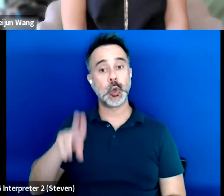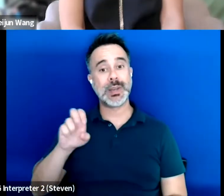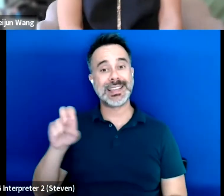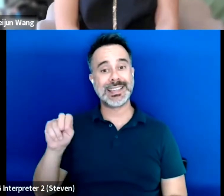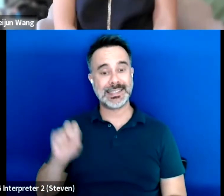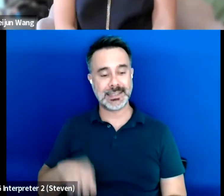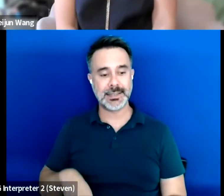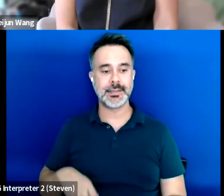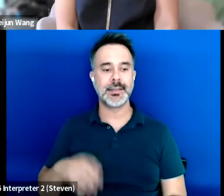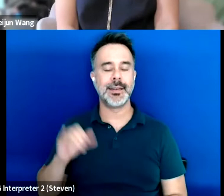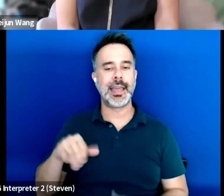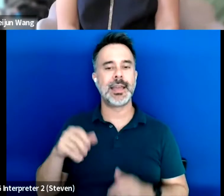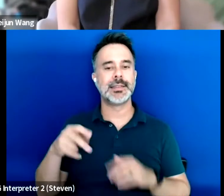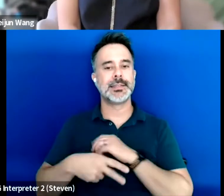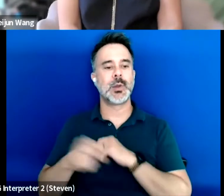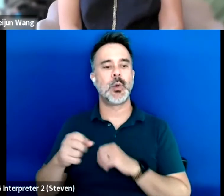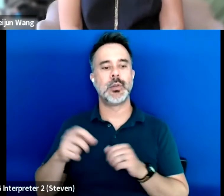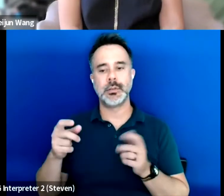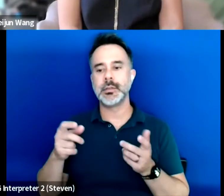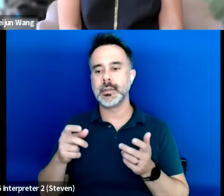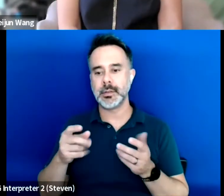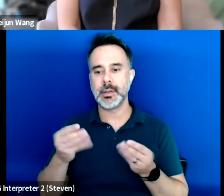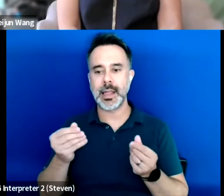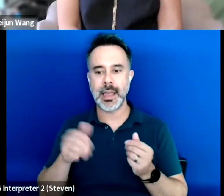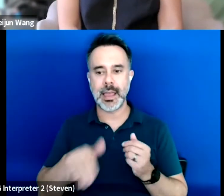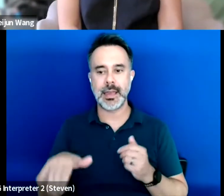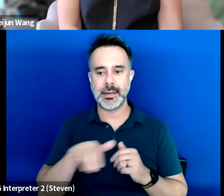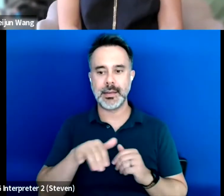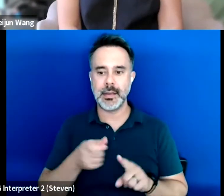For anyone who has a copy of the book with them already, it's on page --